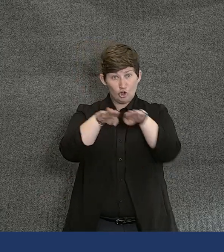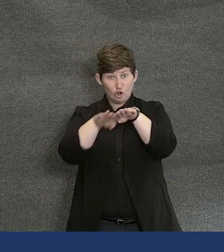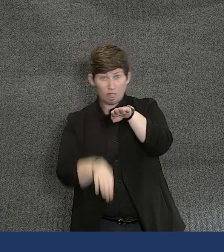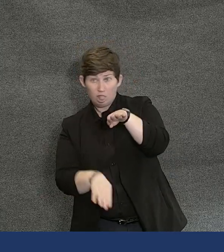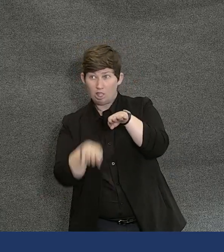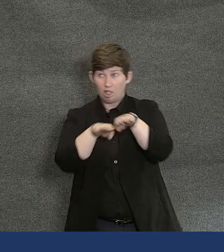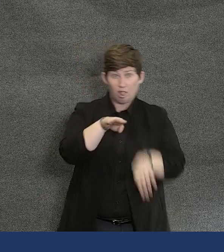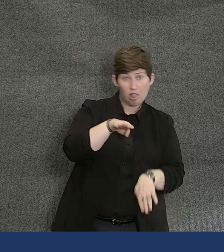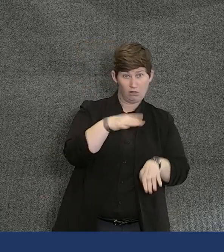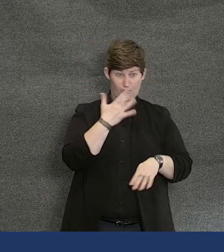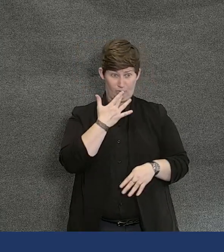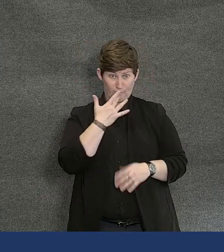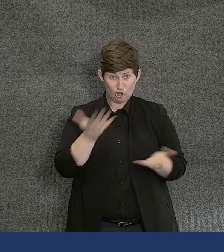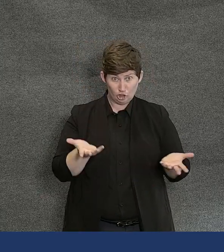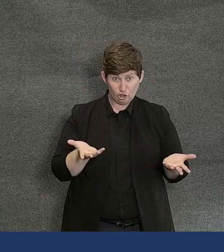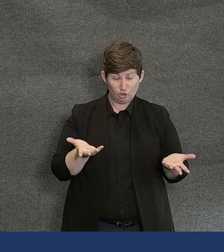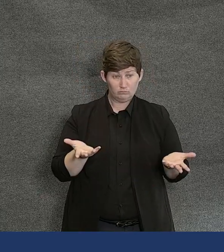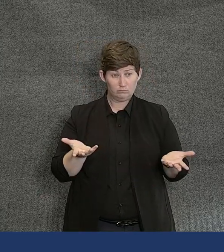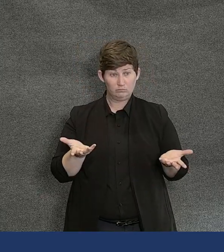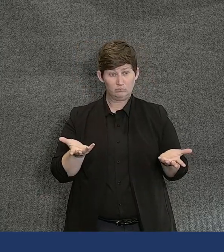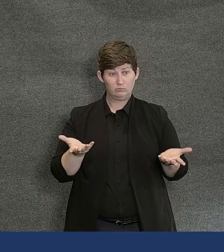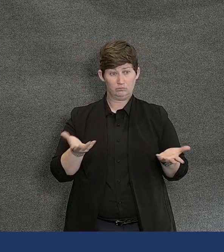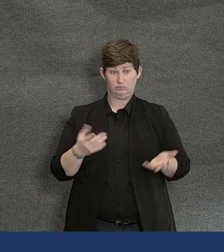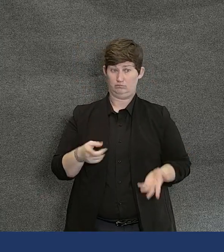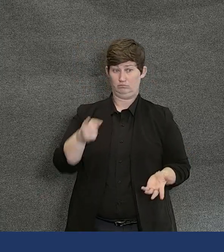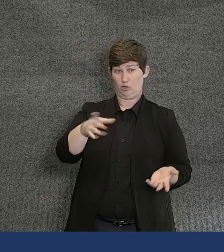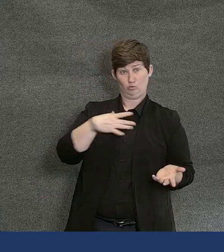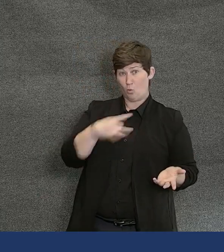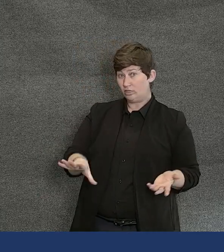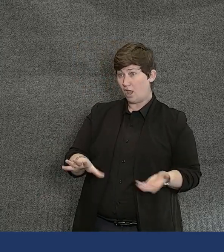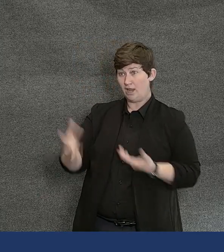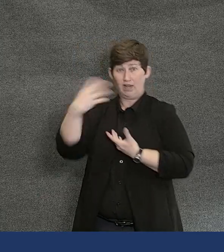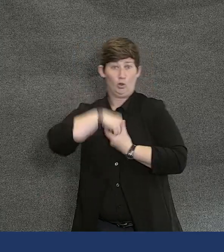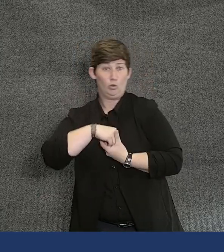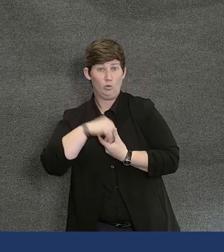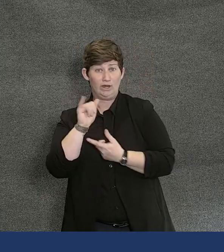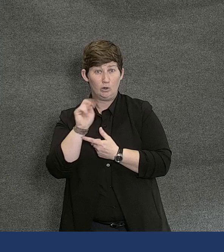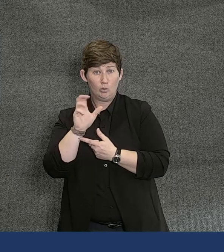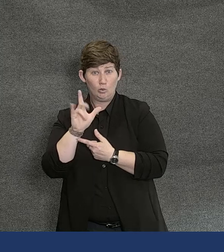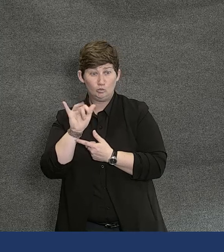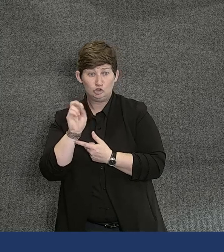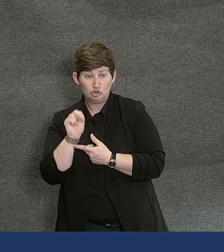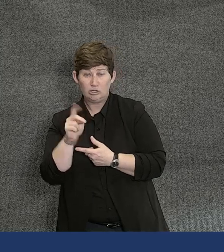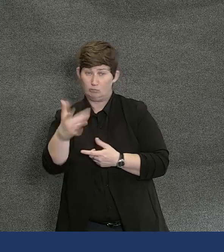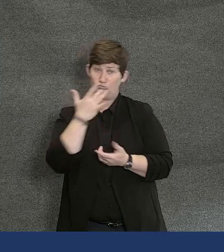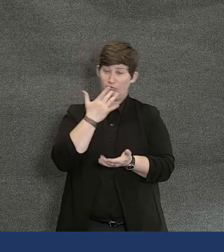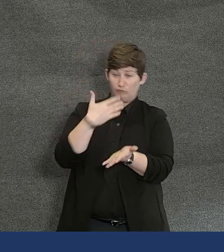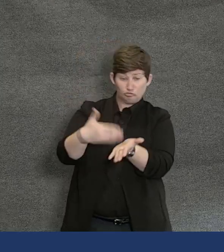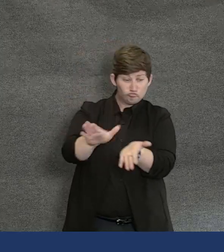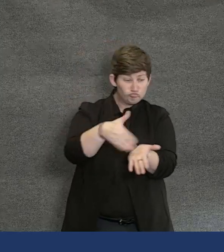If you don't like inclusion, what are you for? Exclusion.